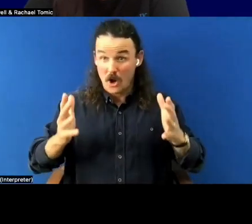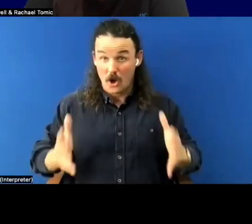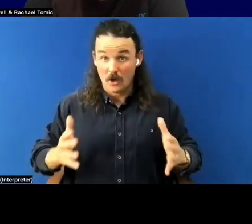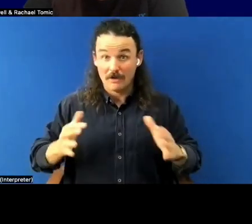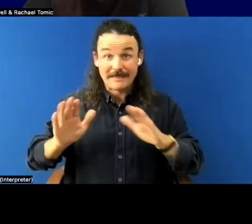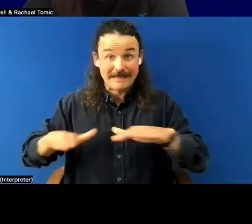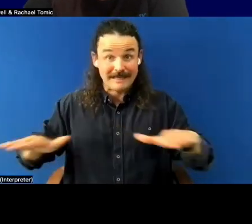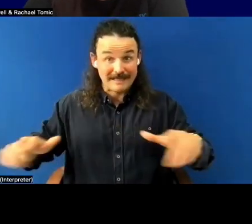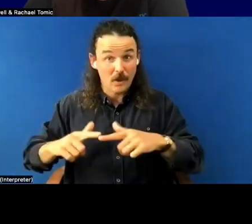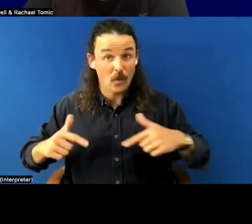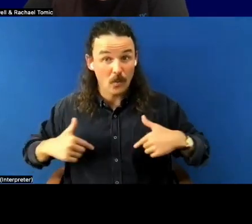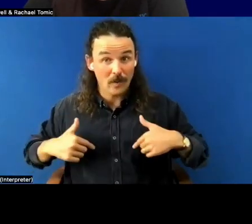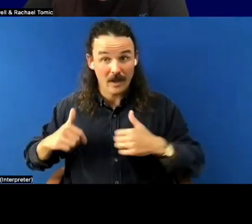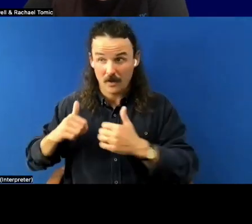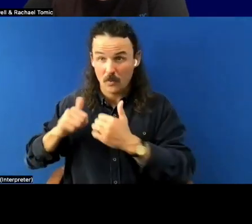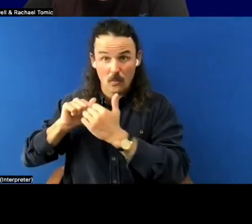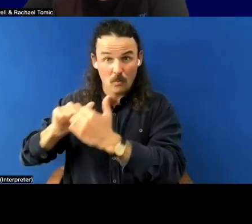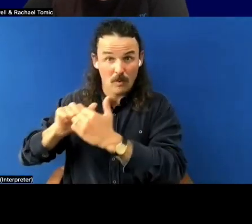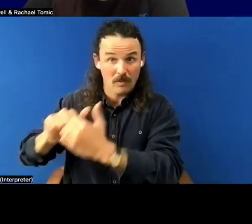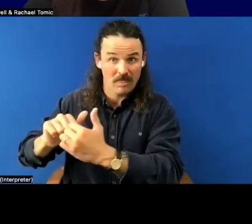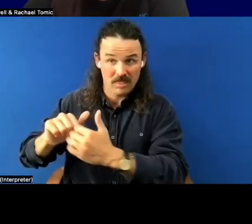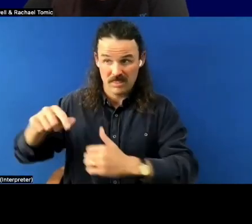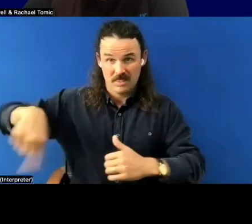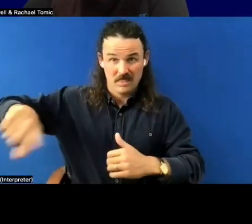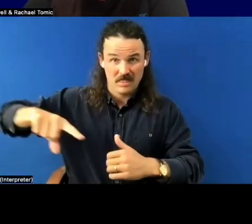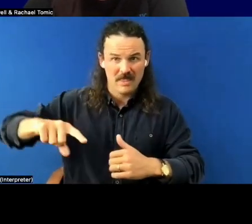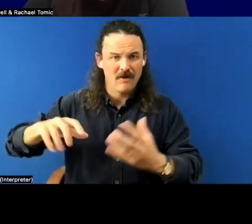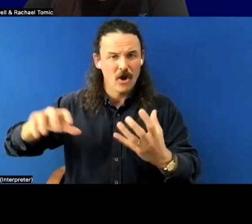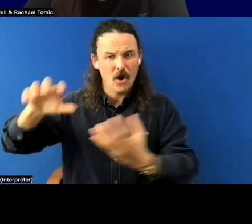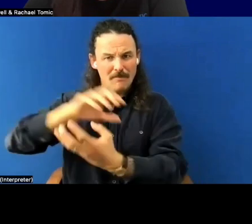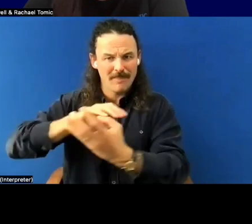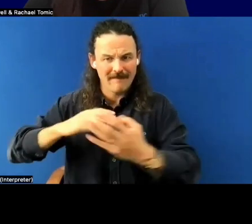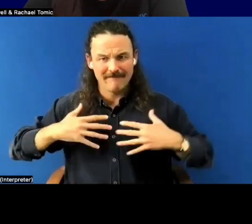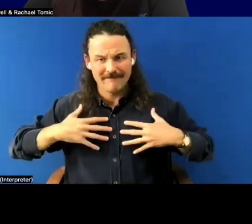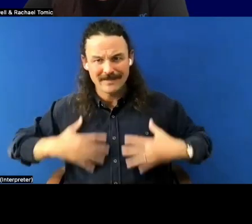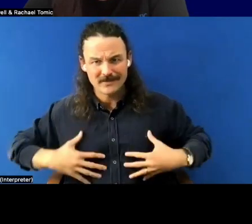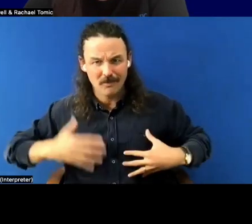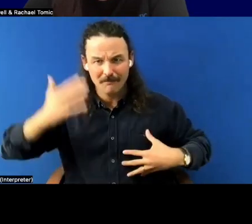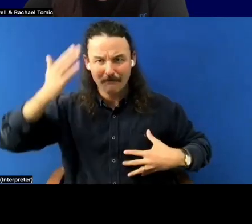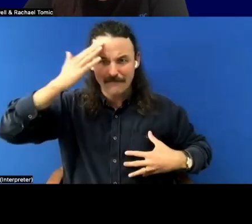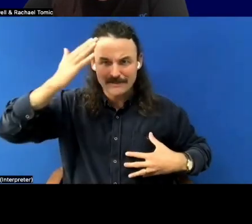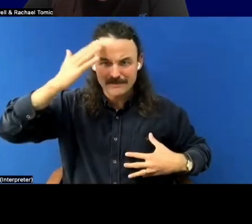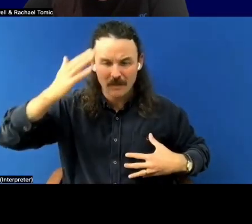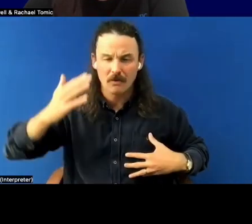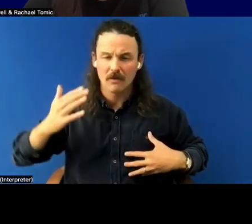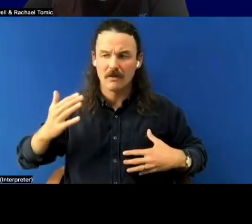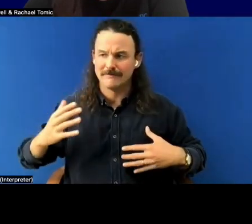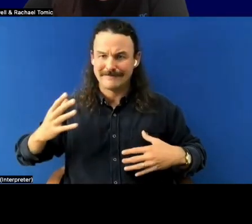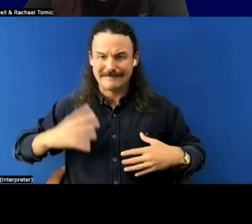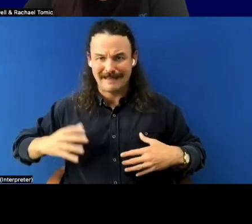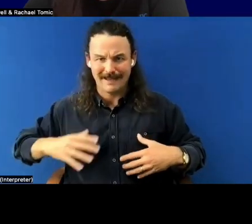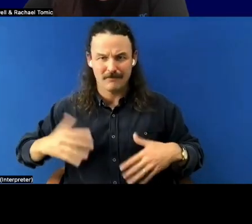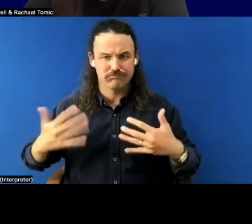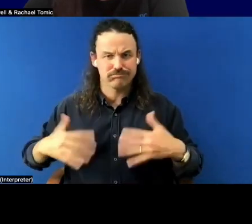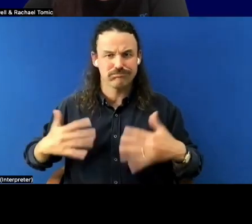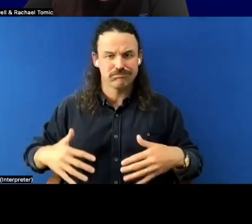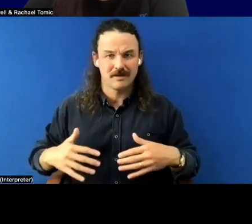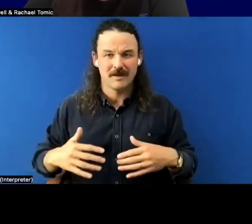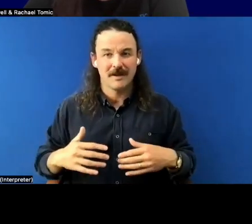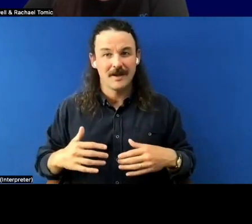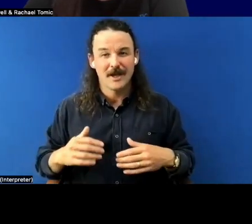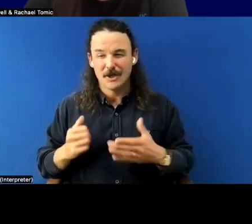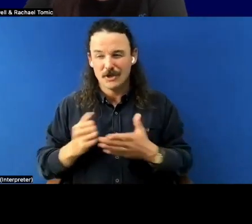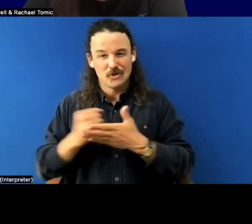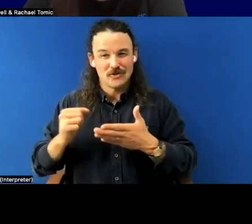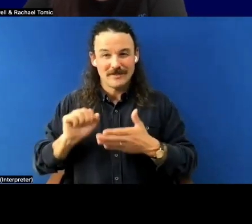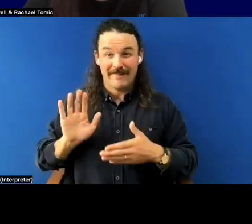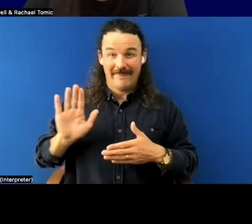physical and medical needs and often their vision is not number one priority or it's not the first